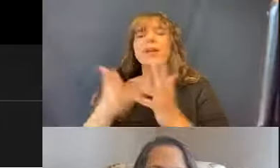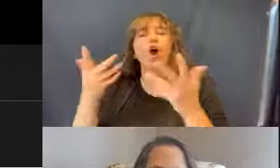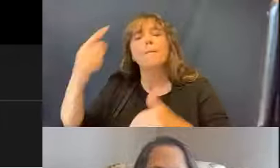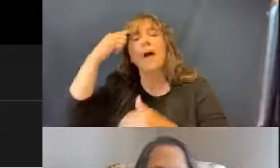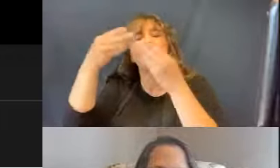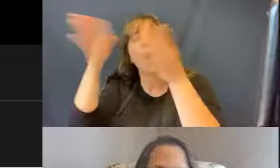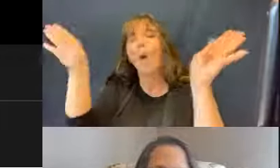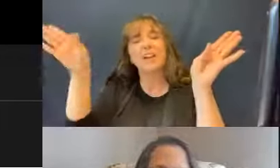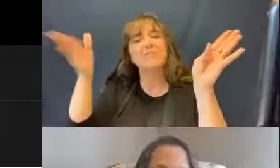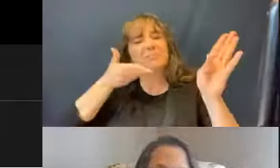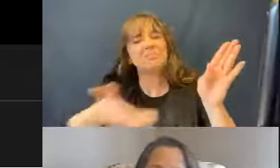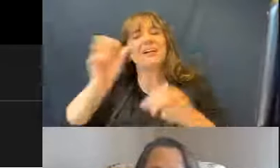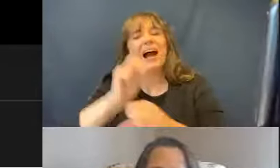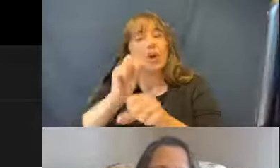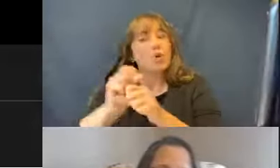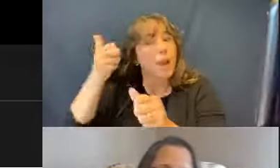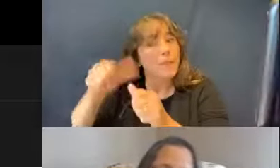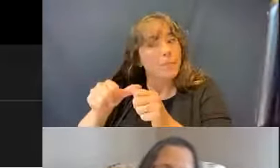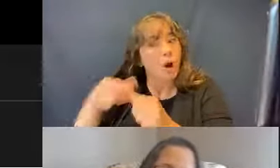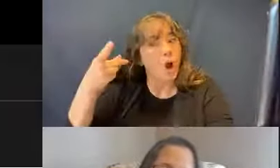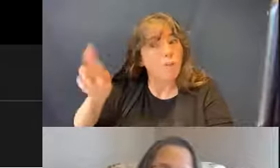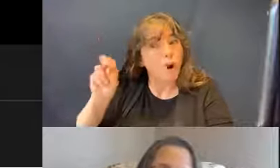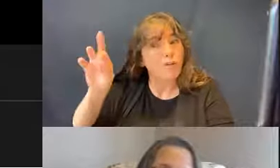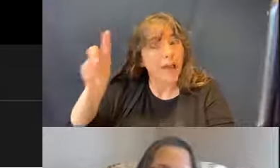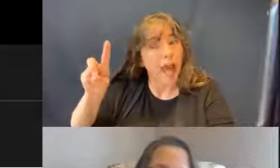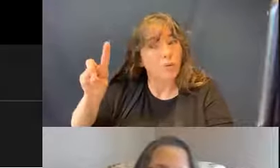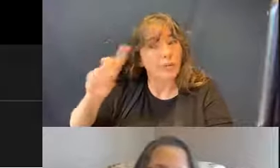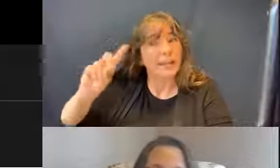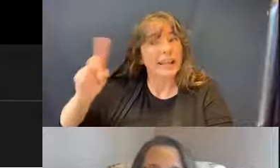had a profound hearing loss. So as soon as I introduced myself to a client, I would say,